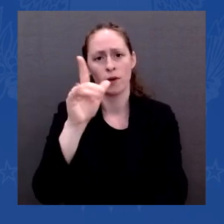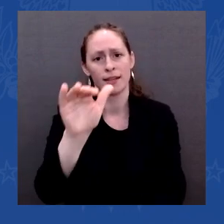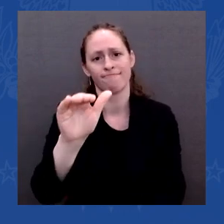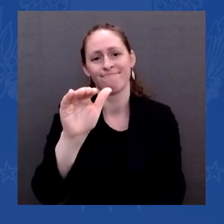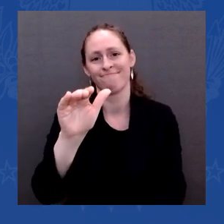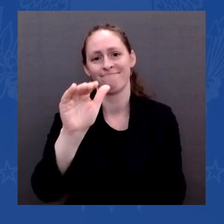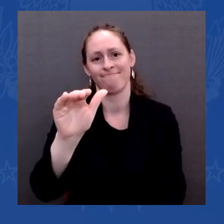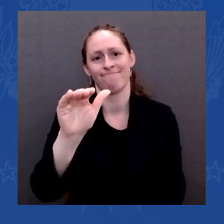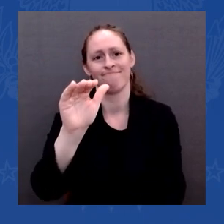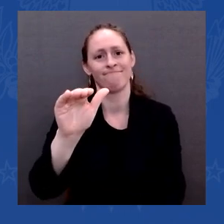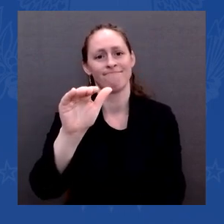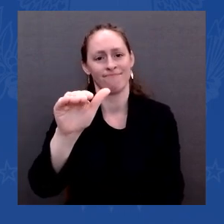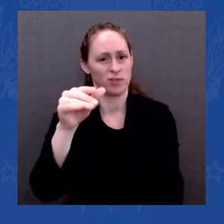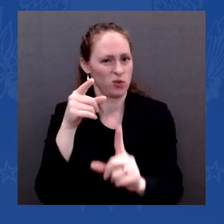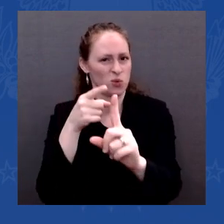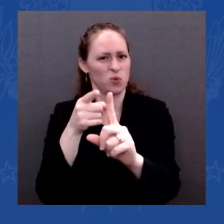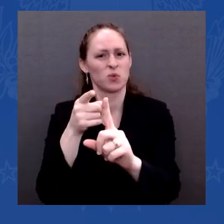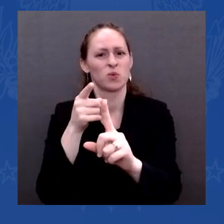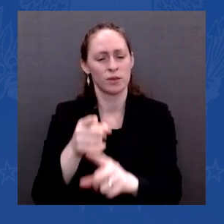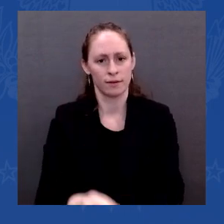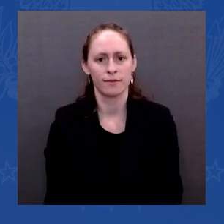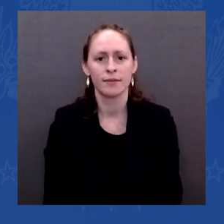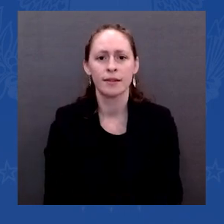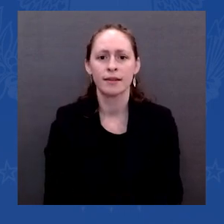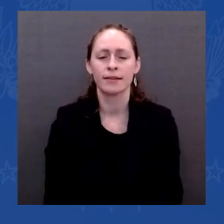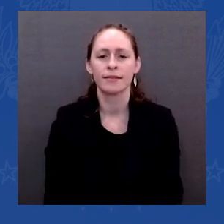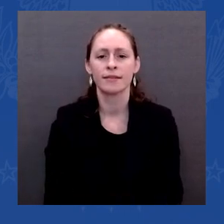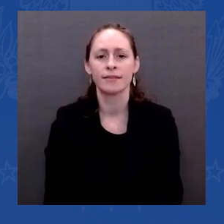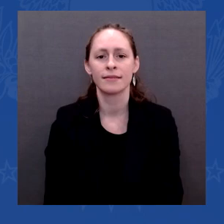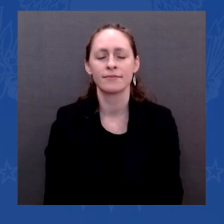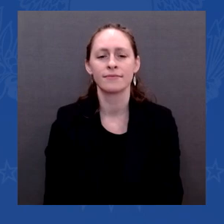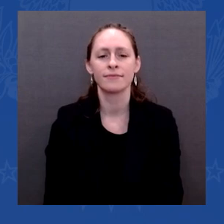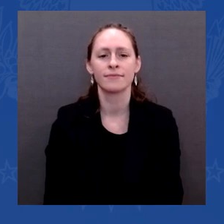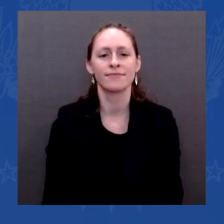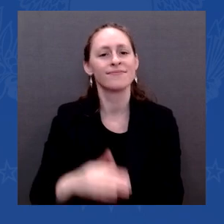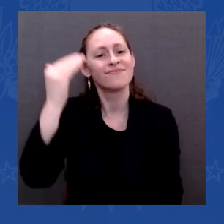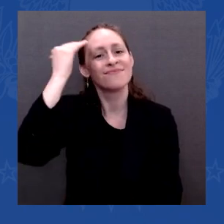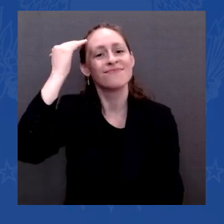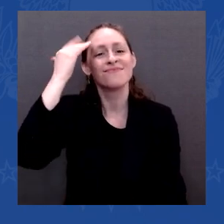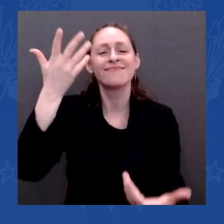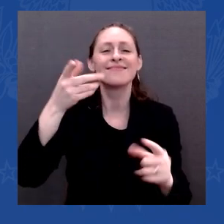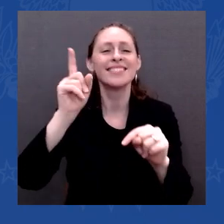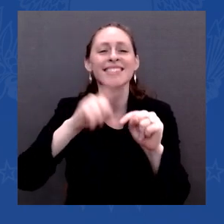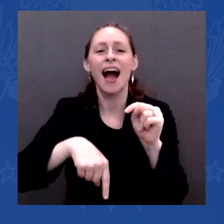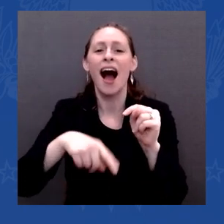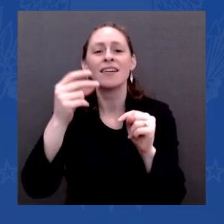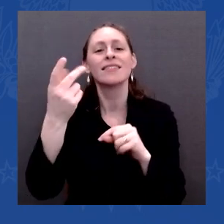as to what’s going on. Right? Well, so you know what it means to solve real problems,